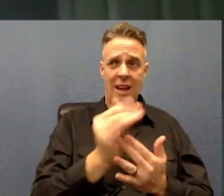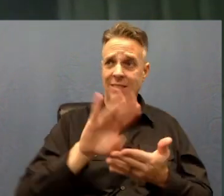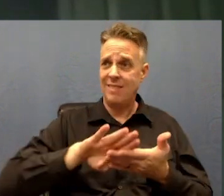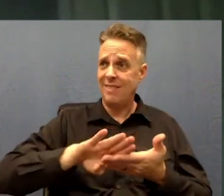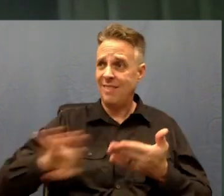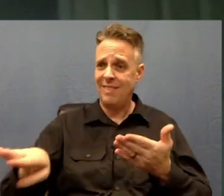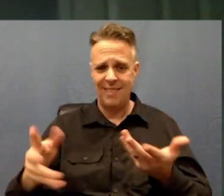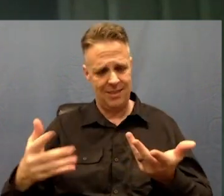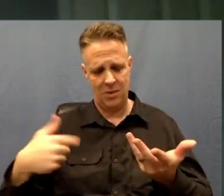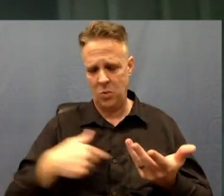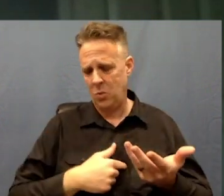BECAUSE WITHOUT THEM, WE HAVEN'T EVEN -- WE SHOULD -- WOULDN'T